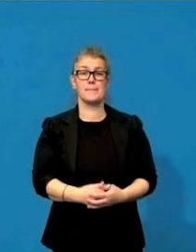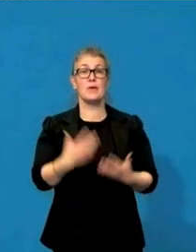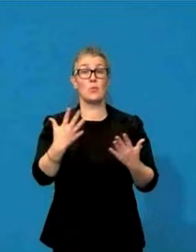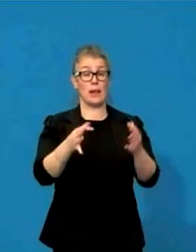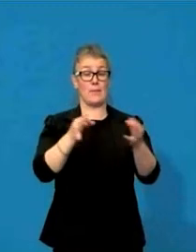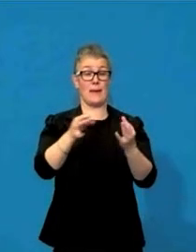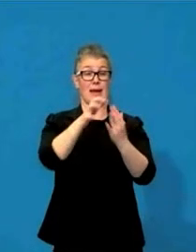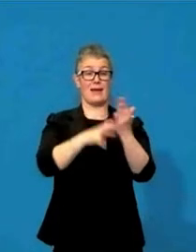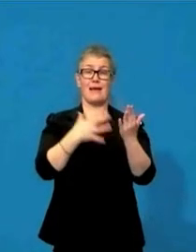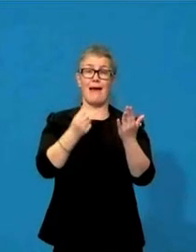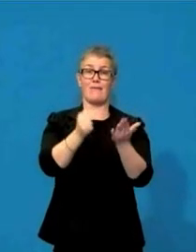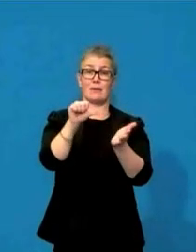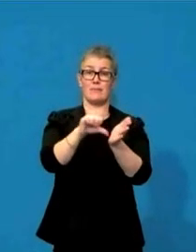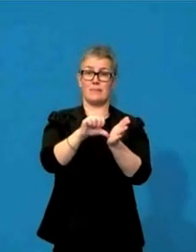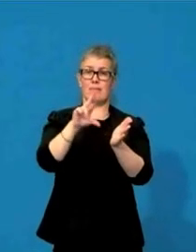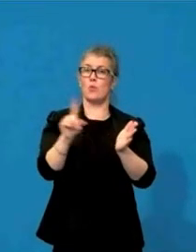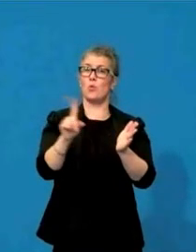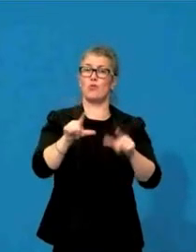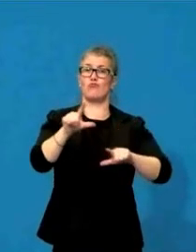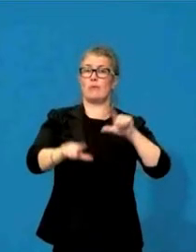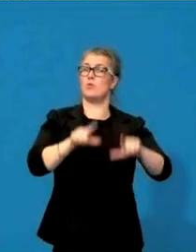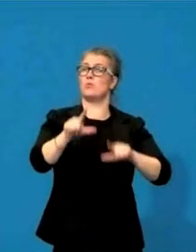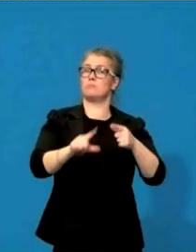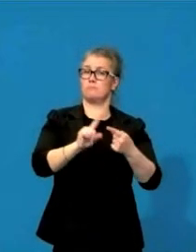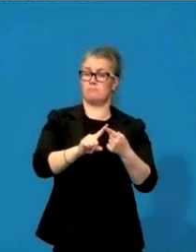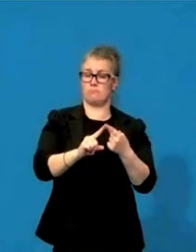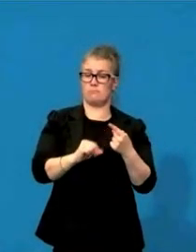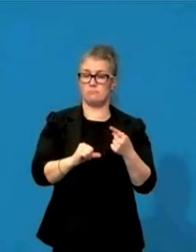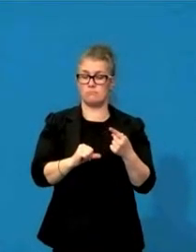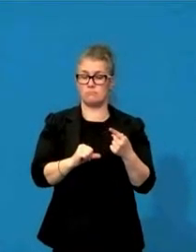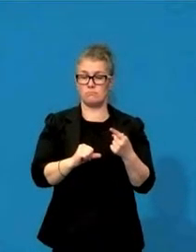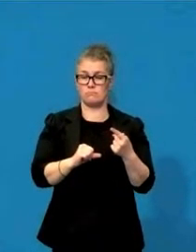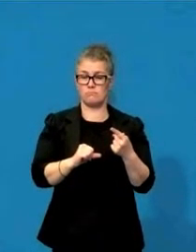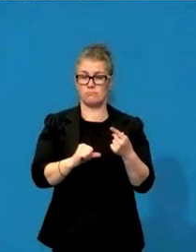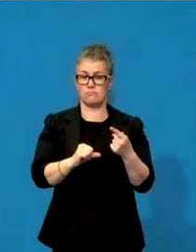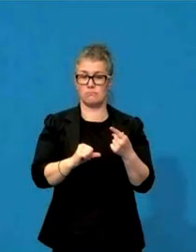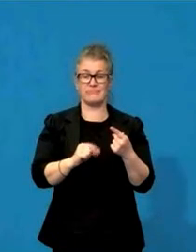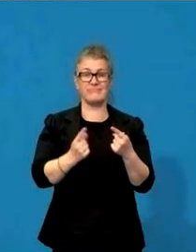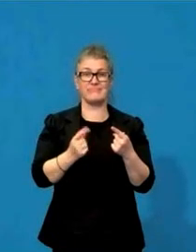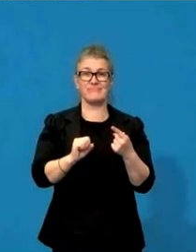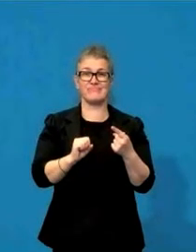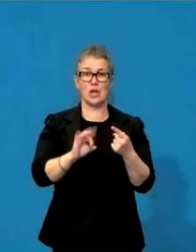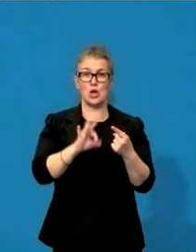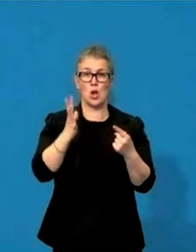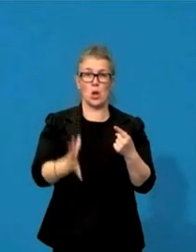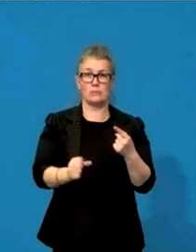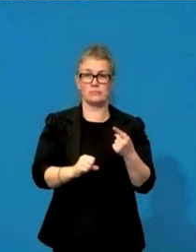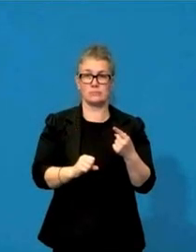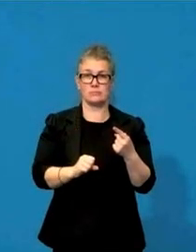money, which doesn't go very far, because when she goes on respite to Broome, Broome is